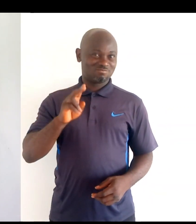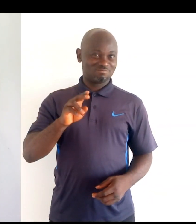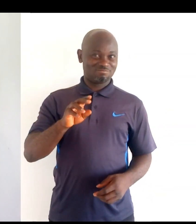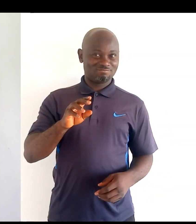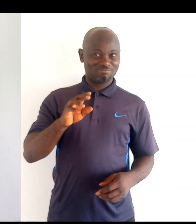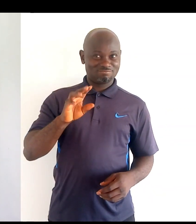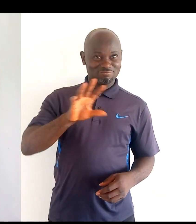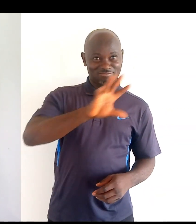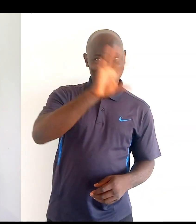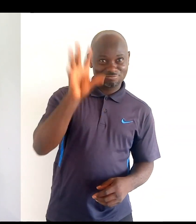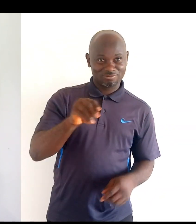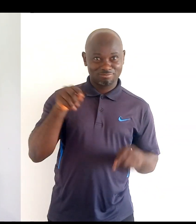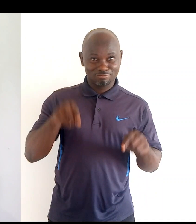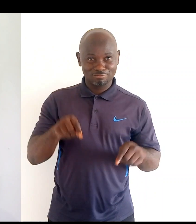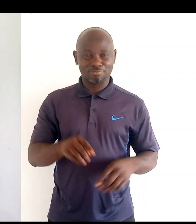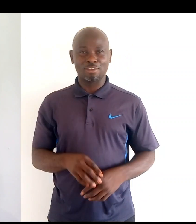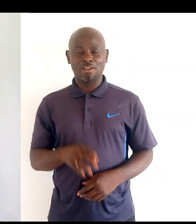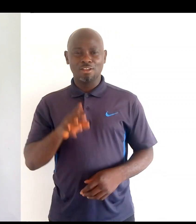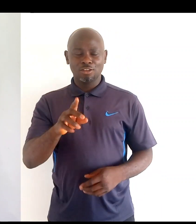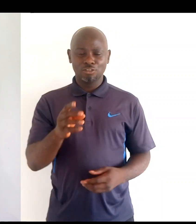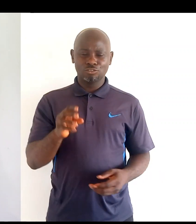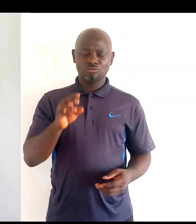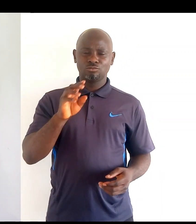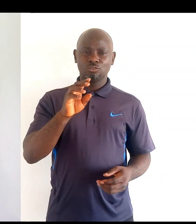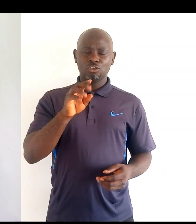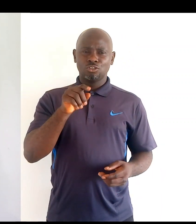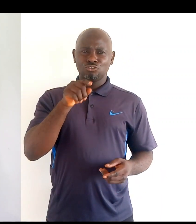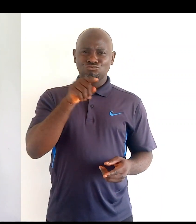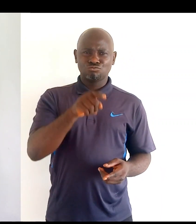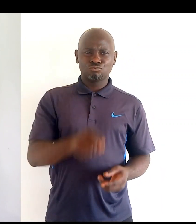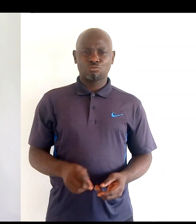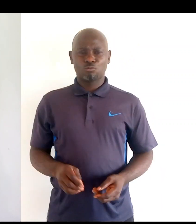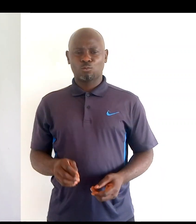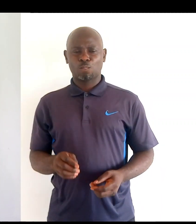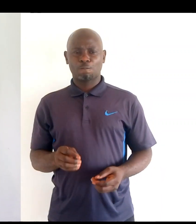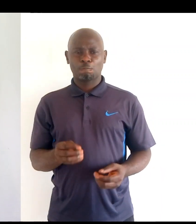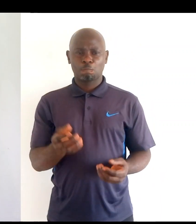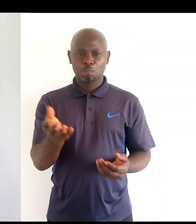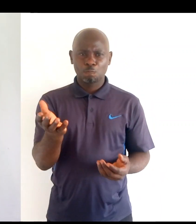living in multilingual communities is the different linguistic repertoires such people